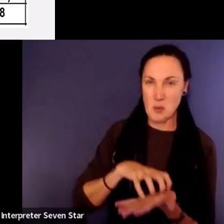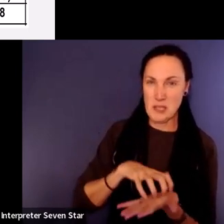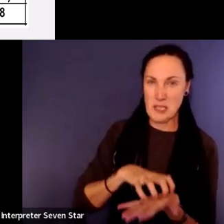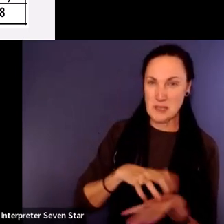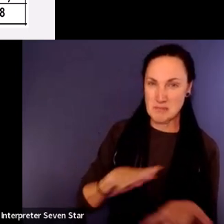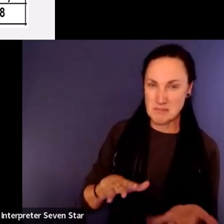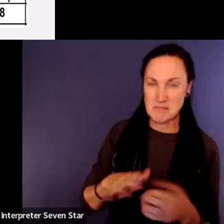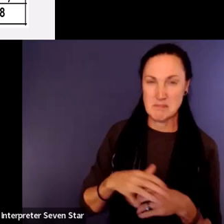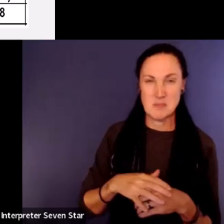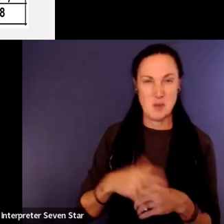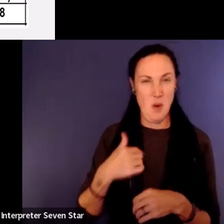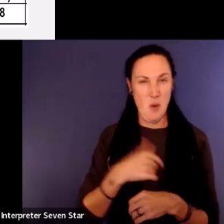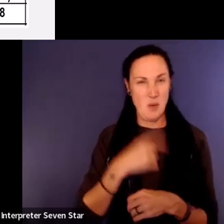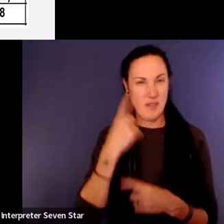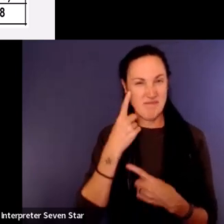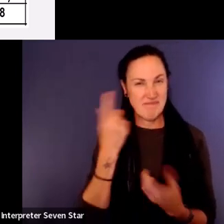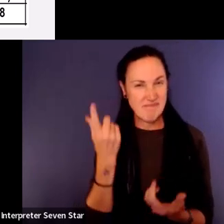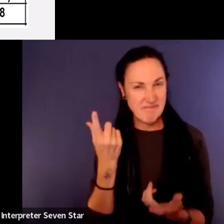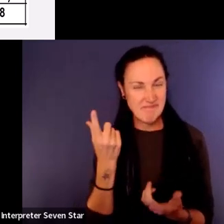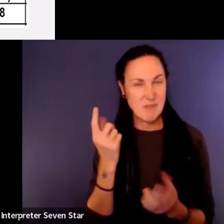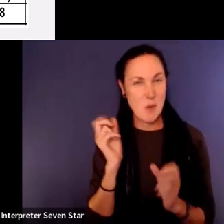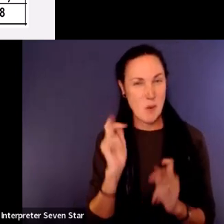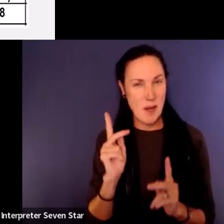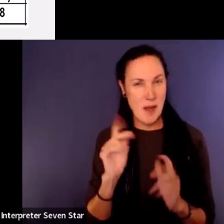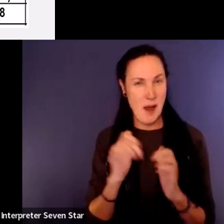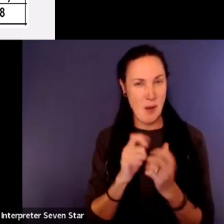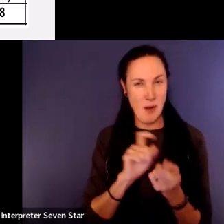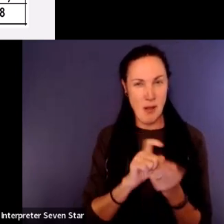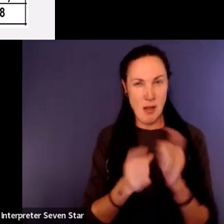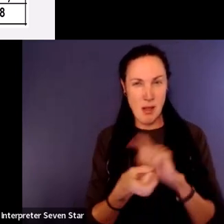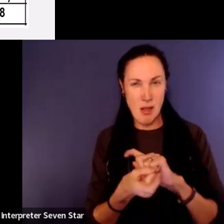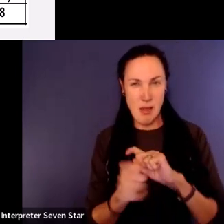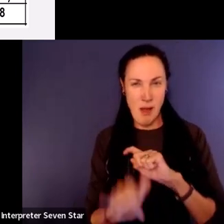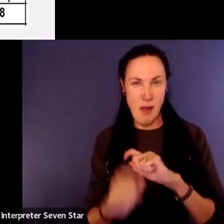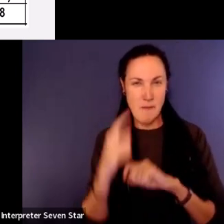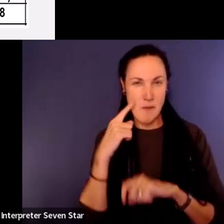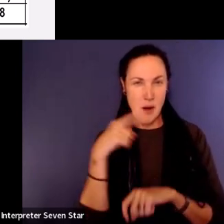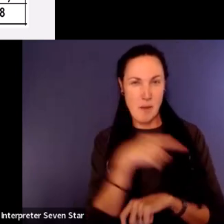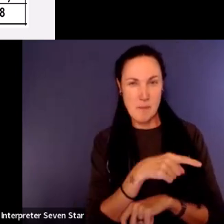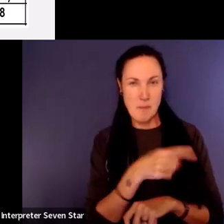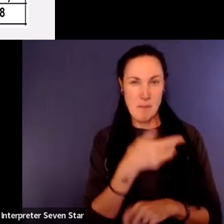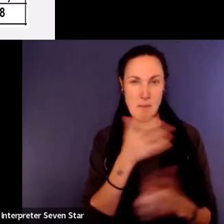what could be done to change that. We used this information to incorporate